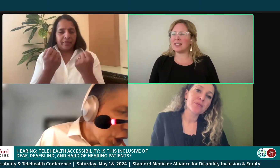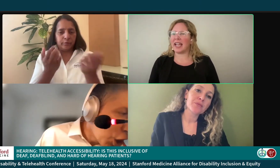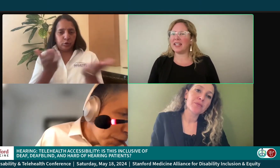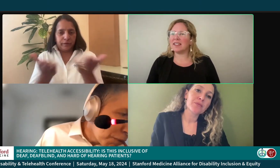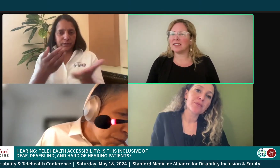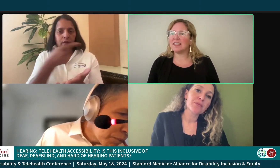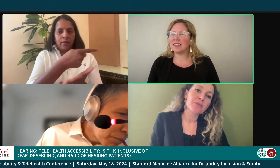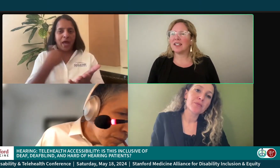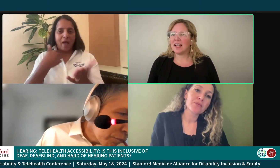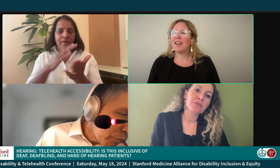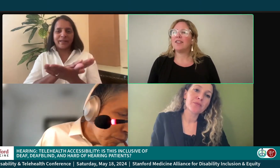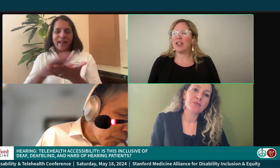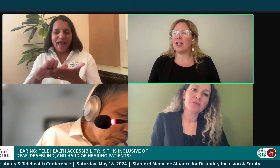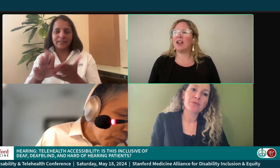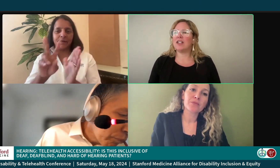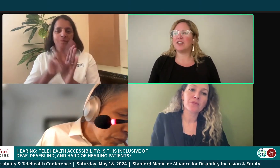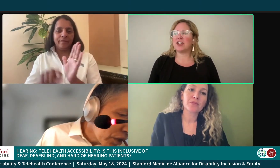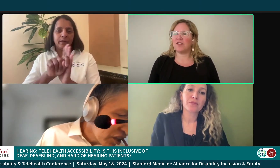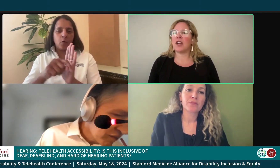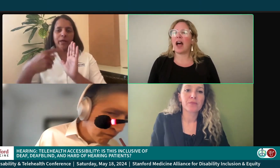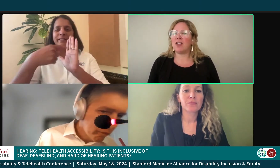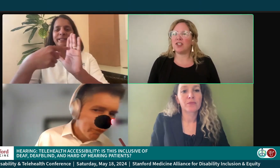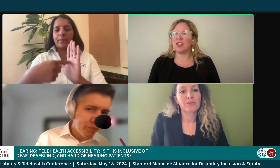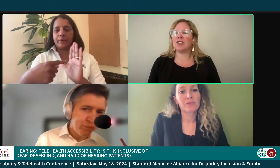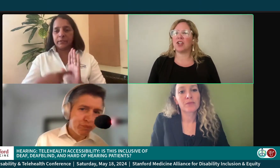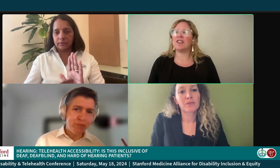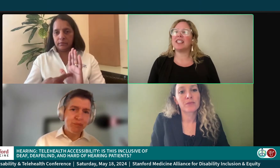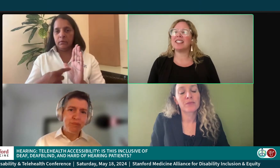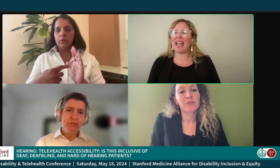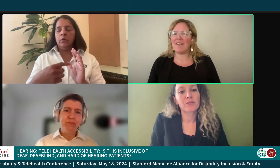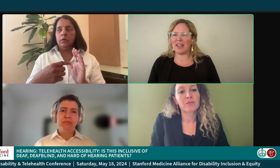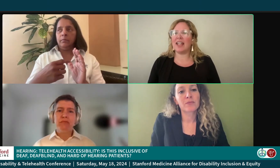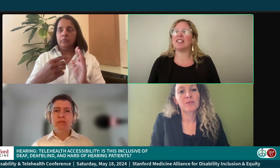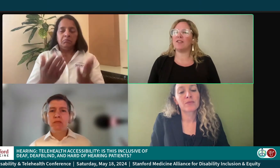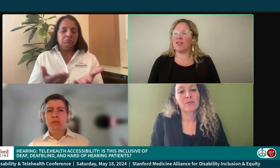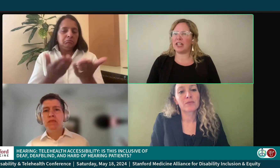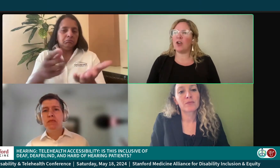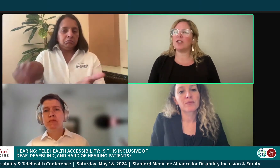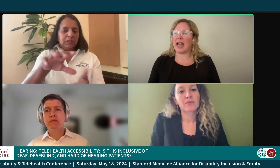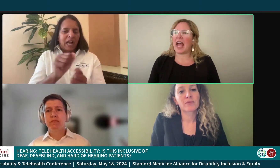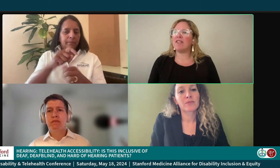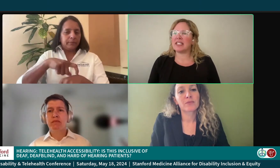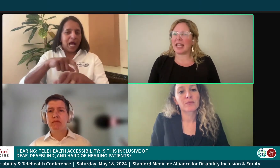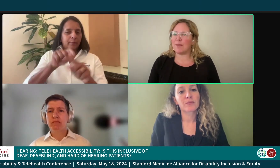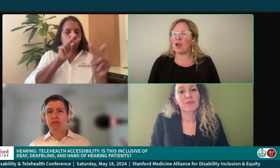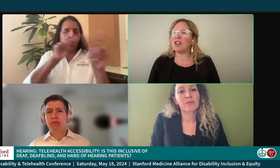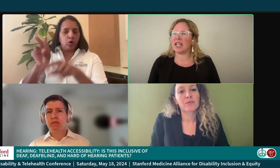State their division for health services, they have a nice videos that have examples.